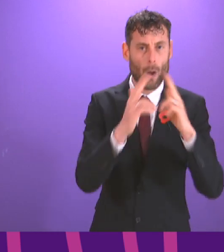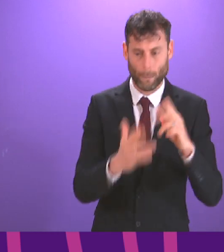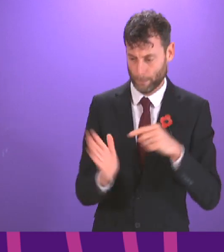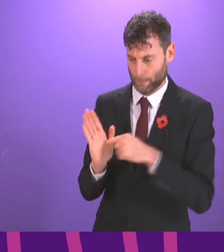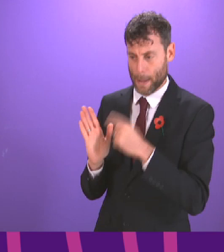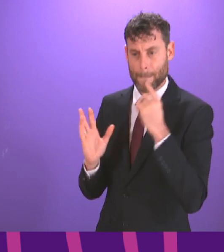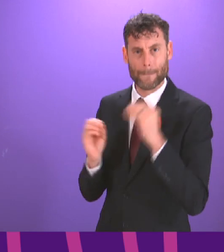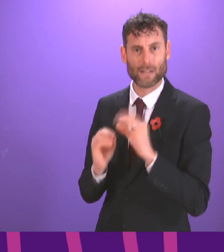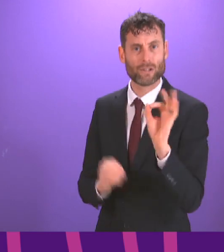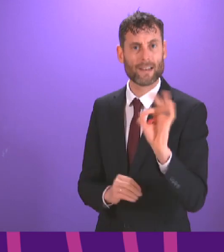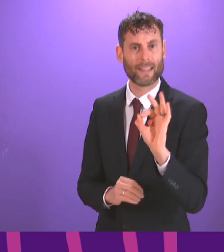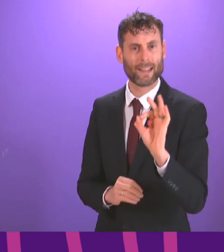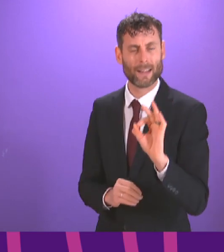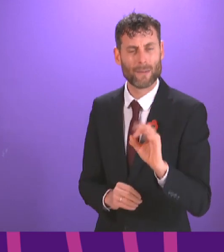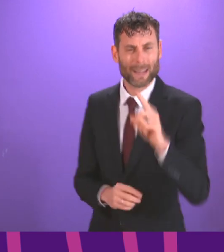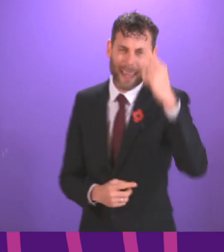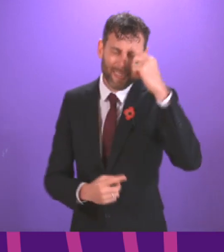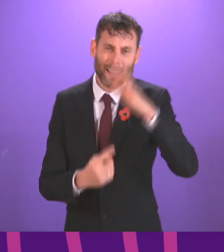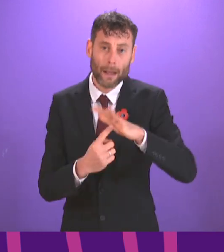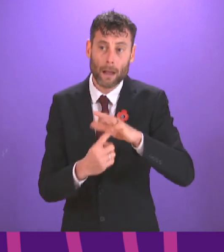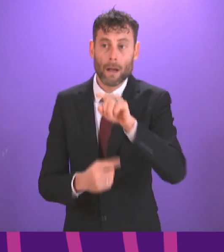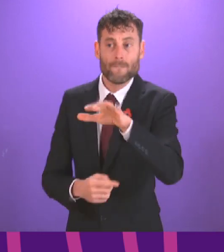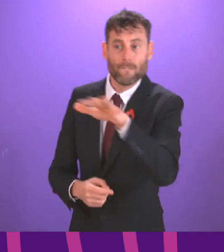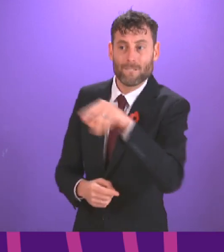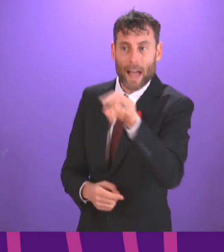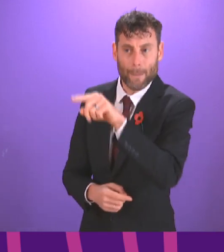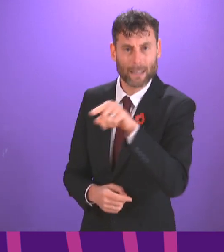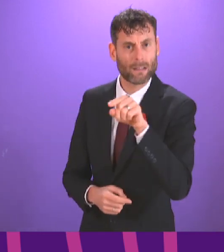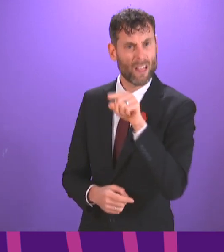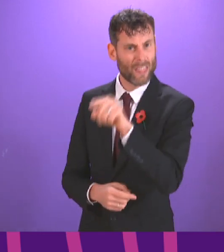ones of those who died. We already know that a crucial line in Public Health Scotland’s